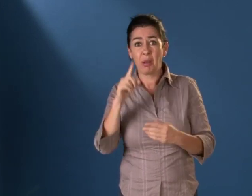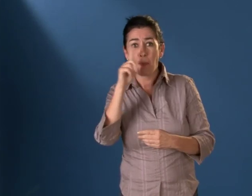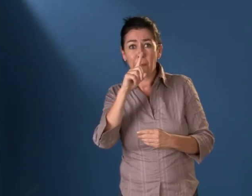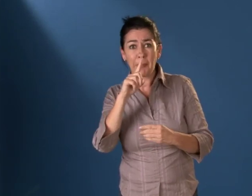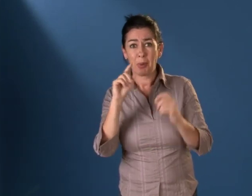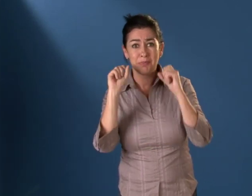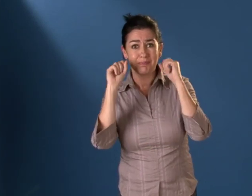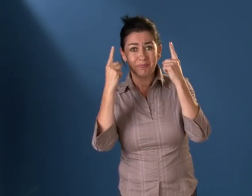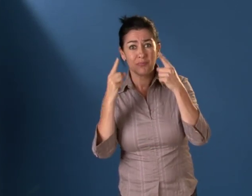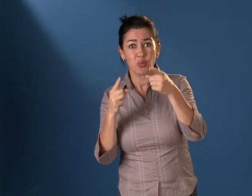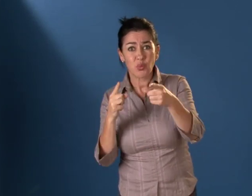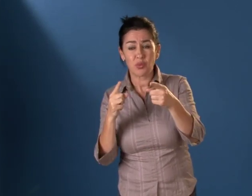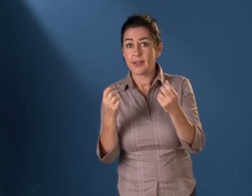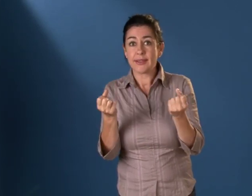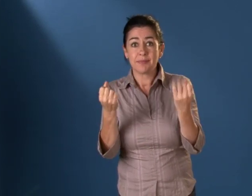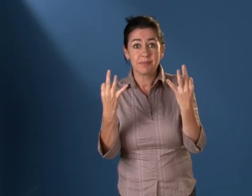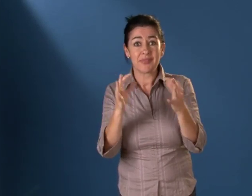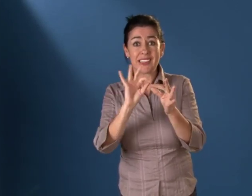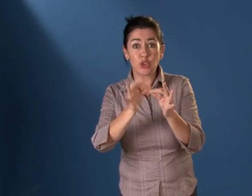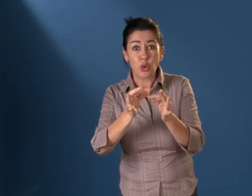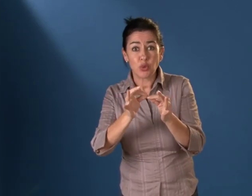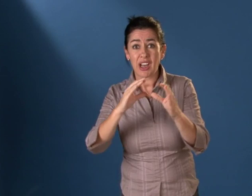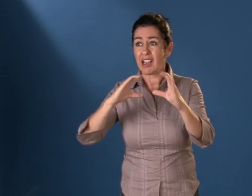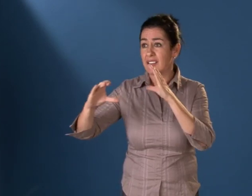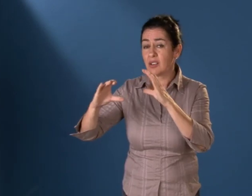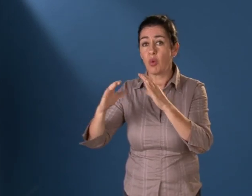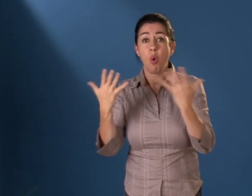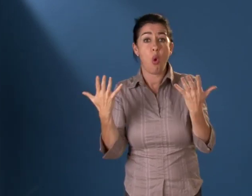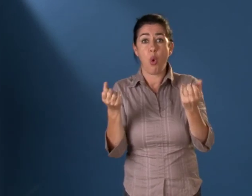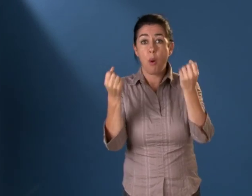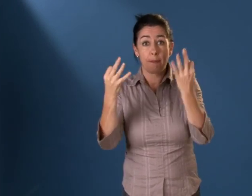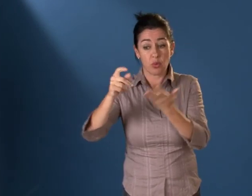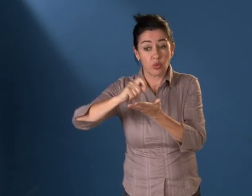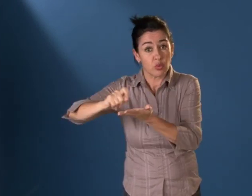reason might be in a work place. If people don't understand your communication style